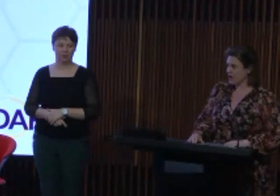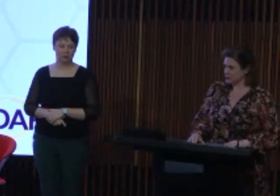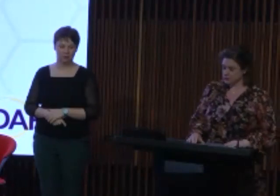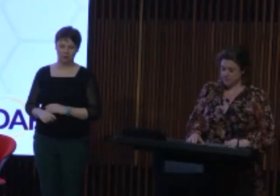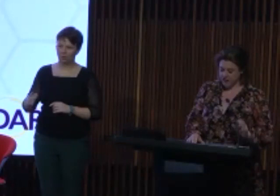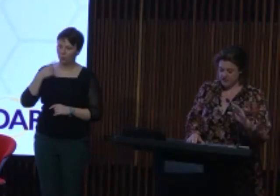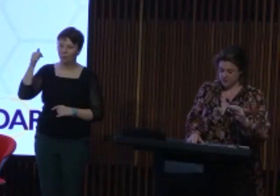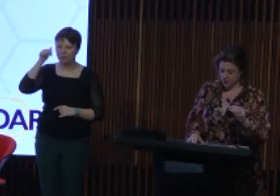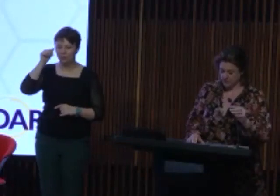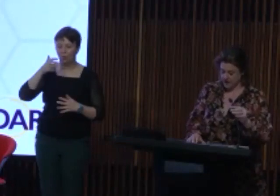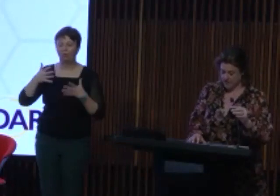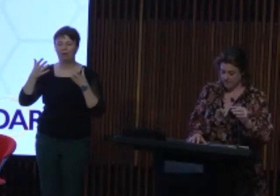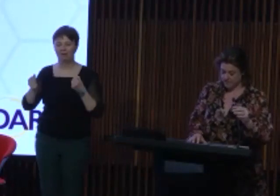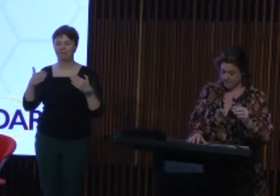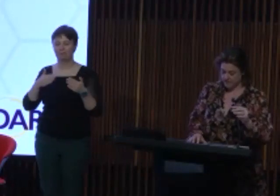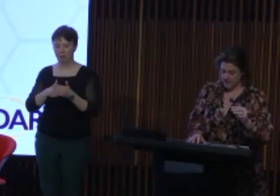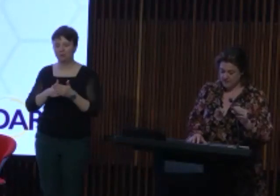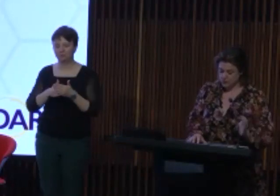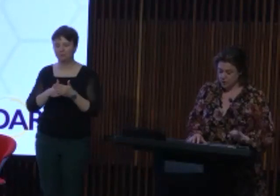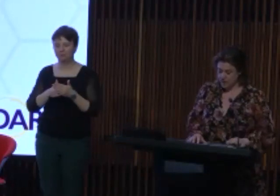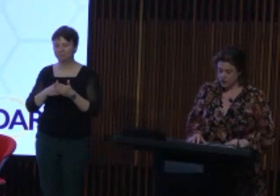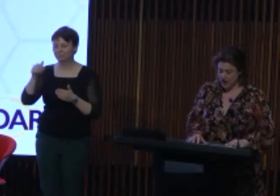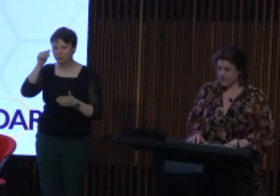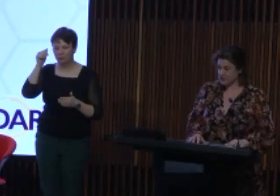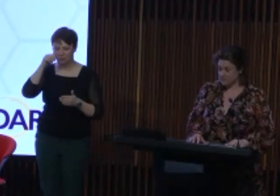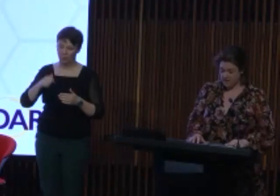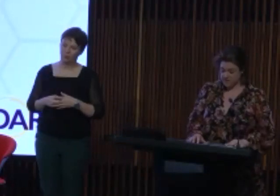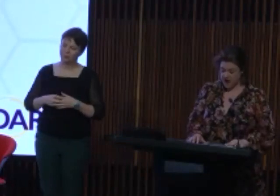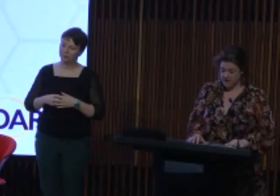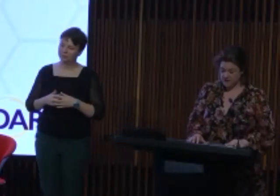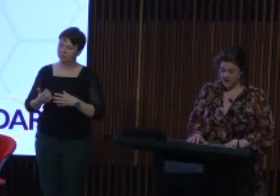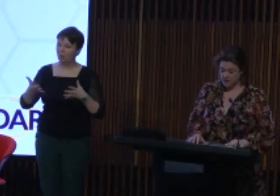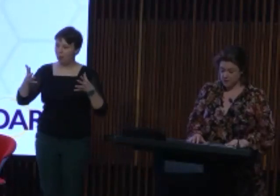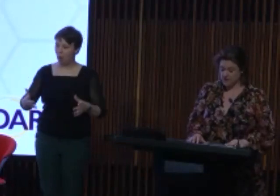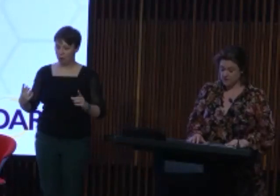are huge barriers to overcome. There's so much change about to be handed down to us